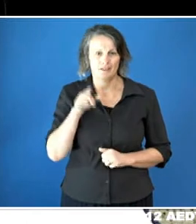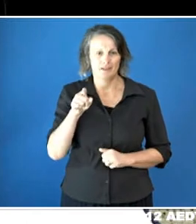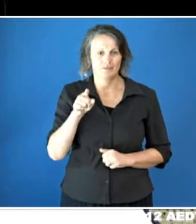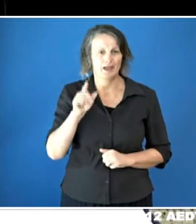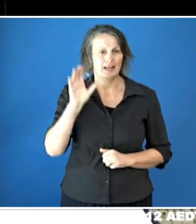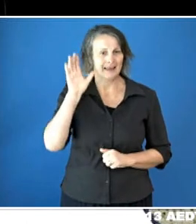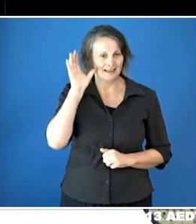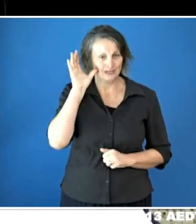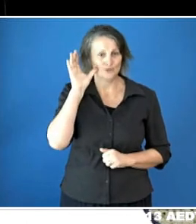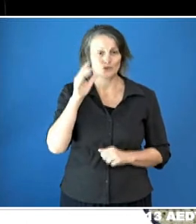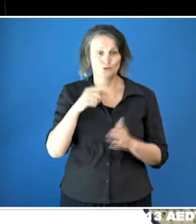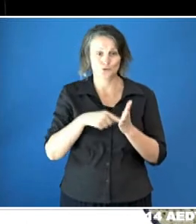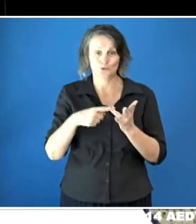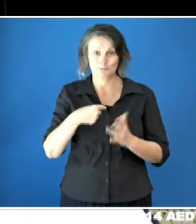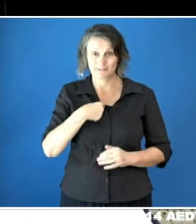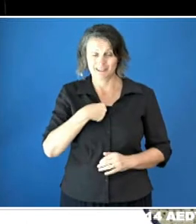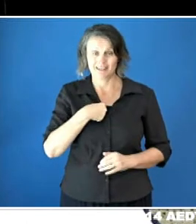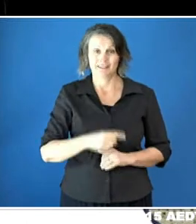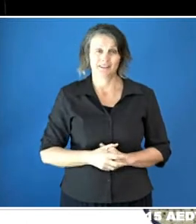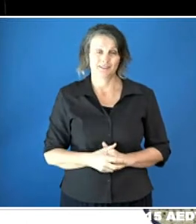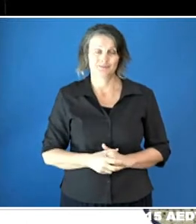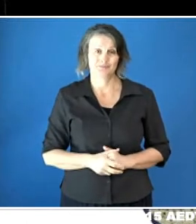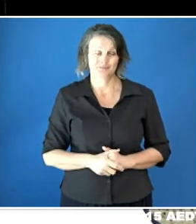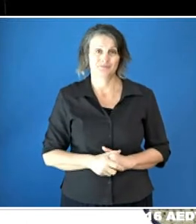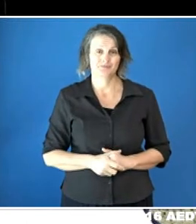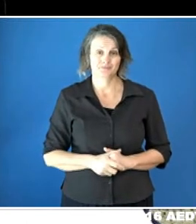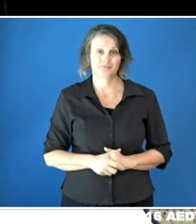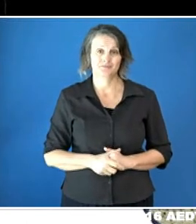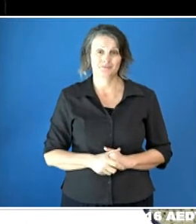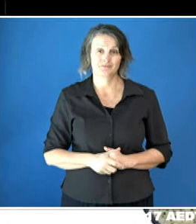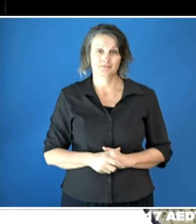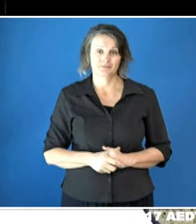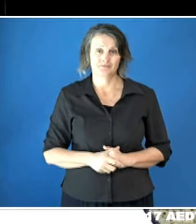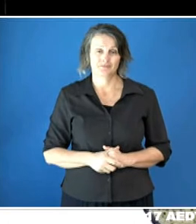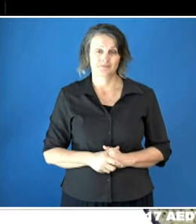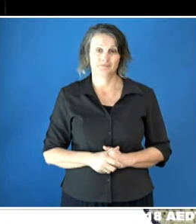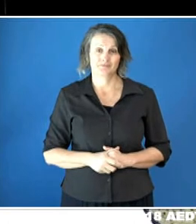and, yeah.